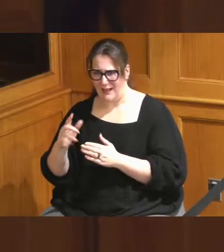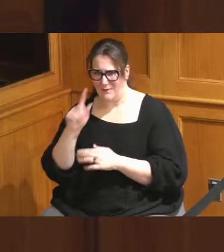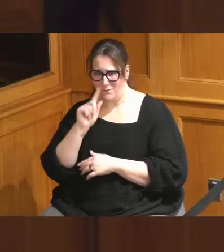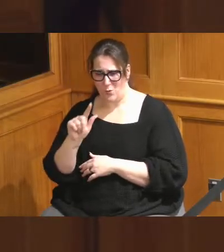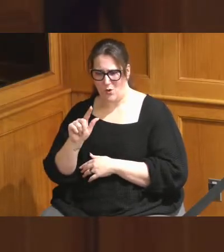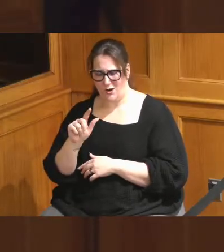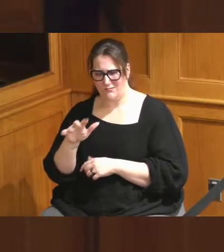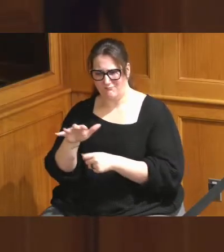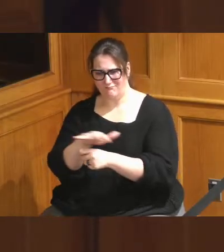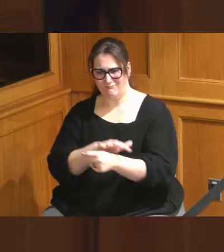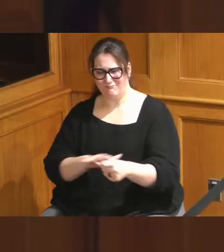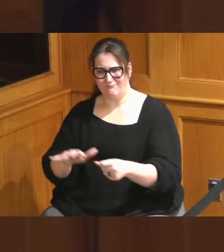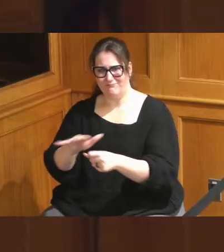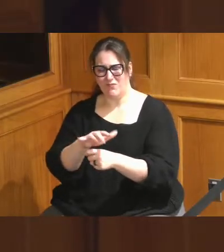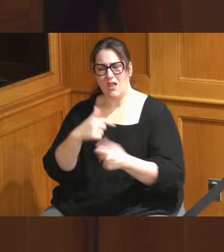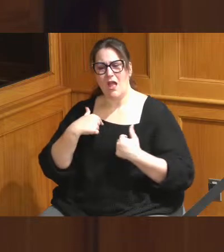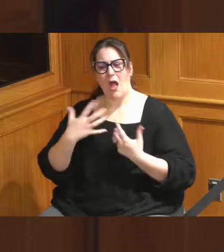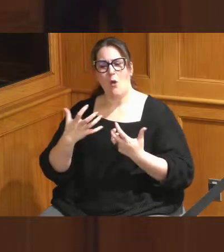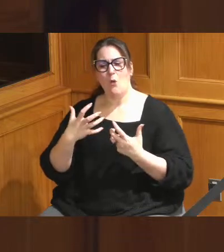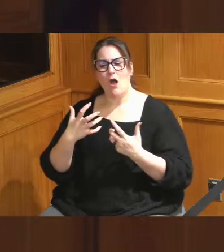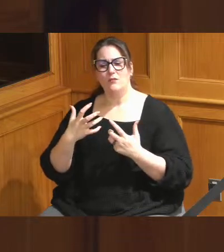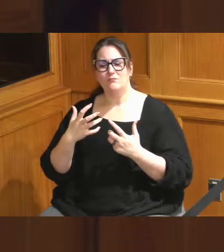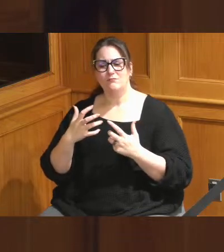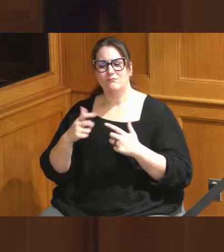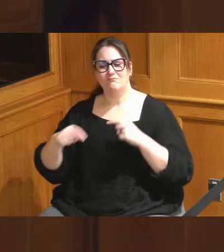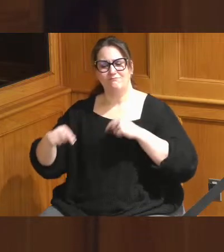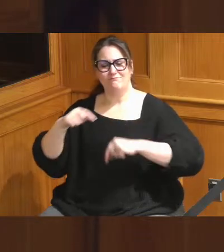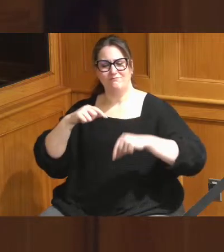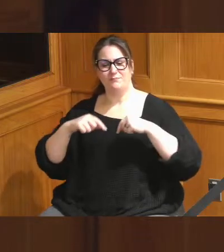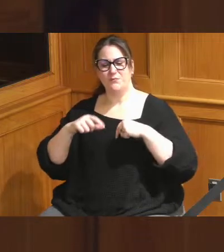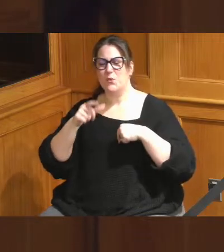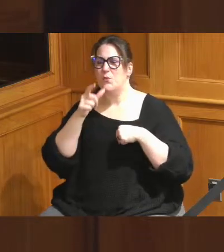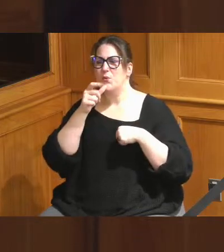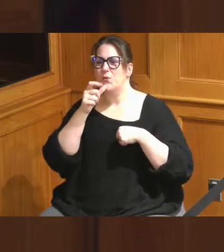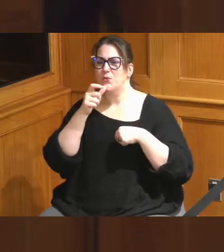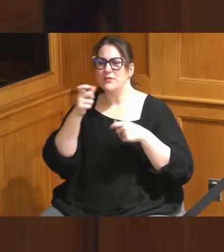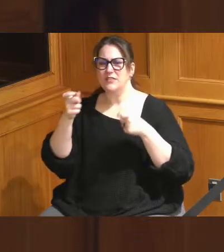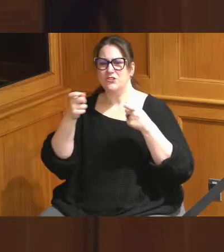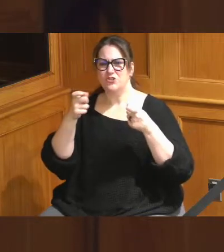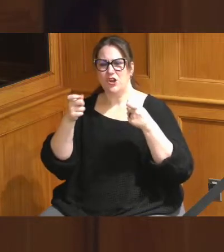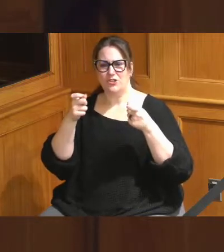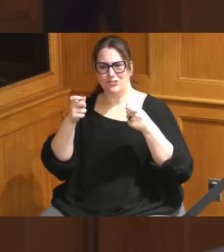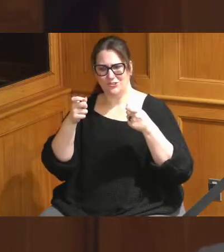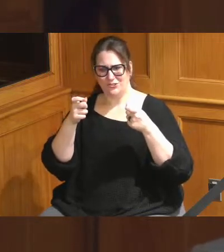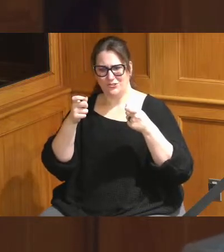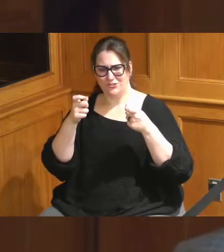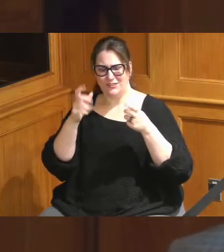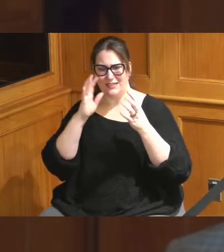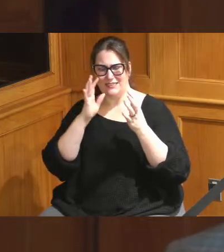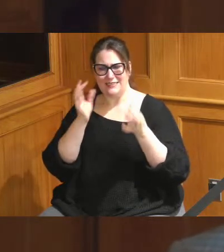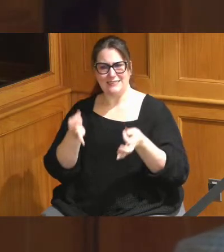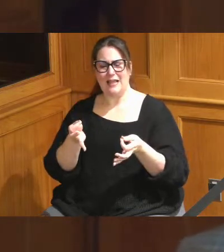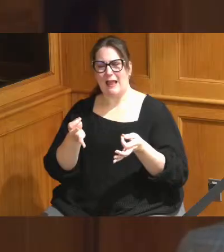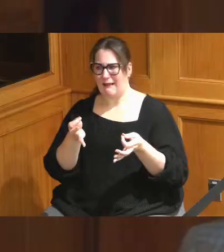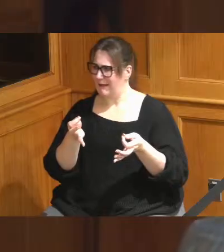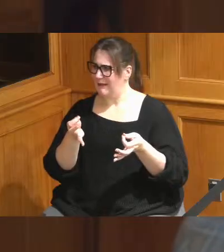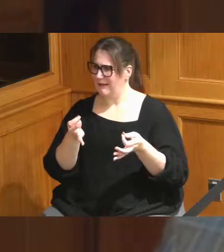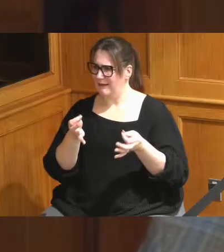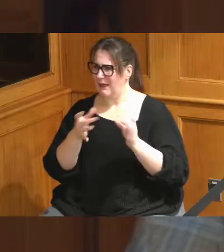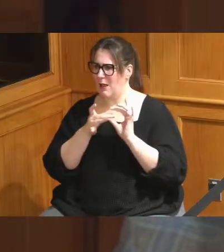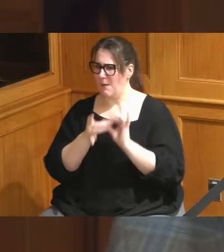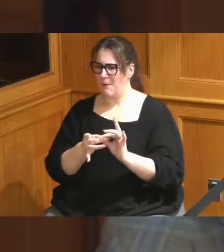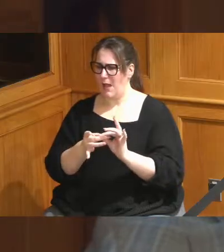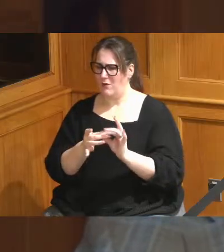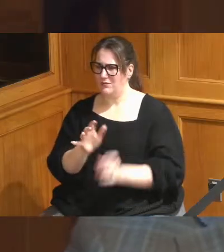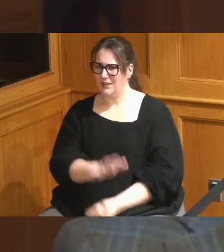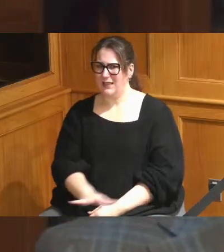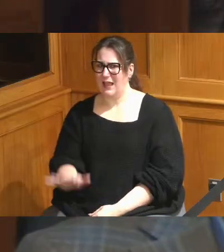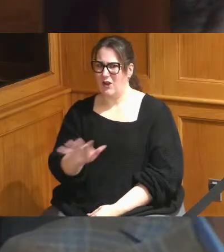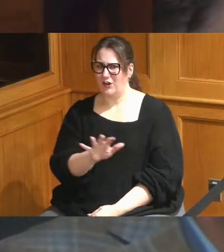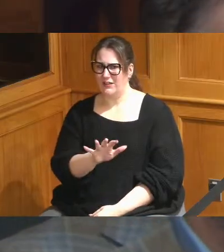Um, I want to take a step back to find out who is in charge making decisions about the banks. Um,